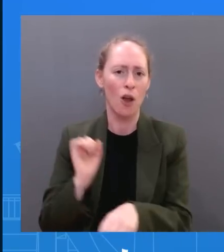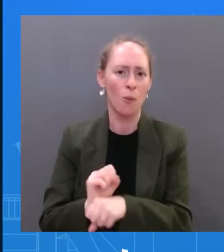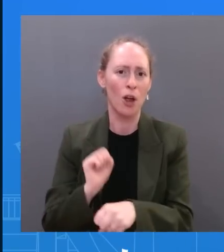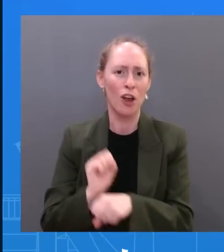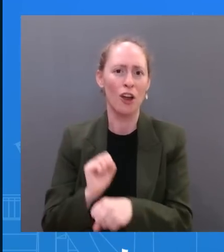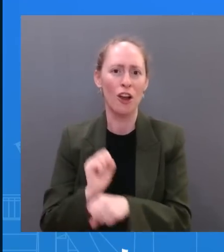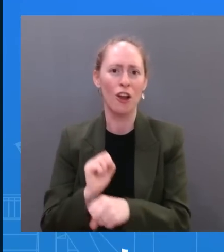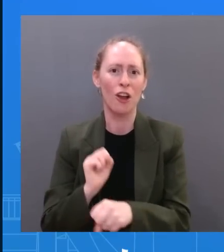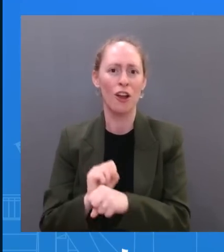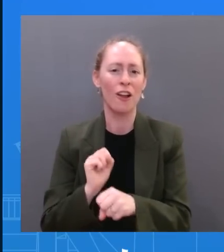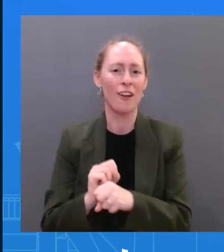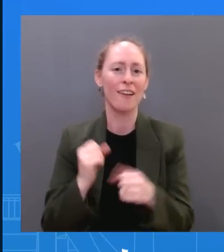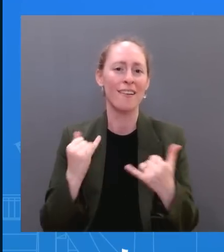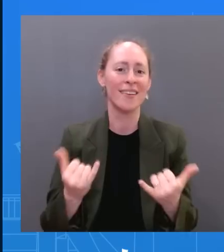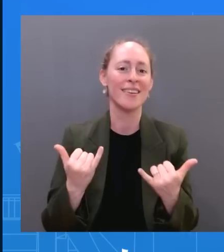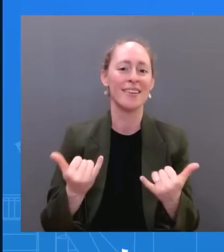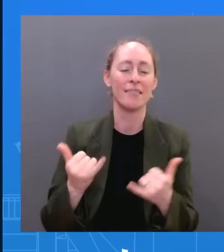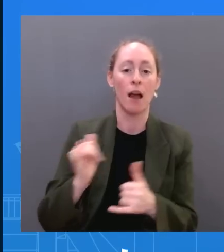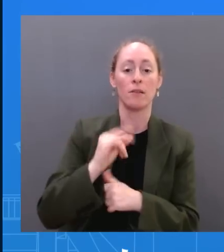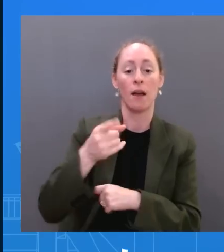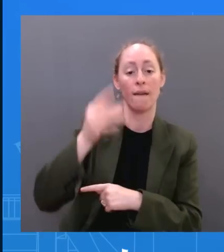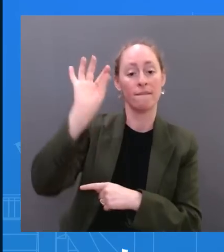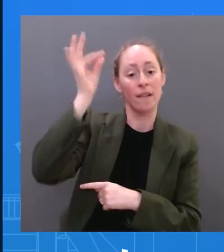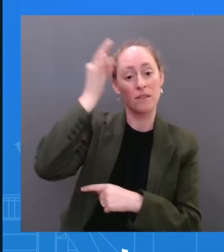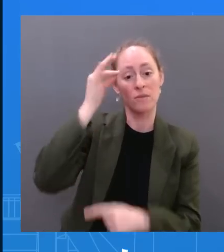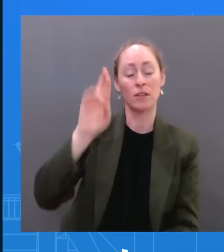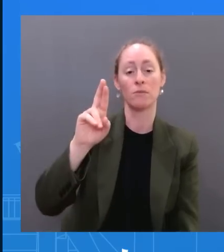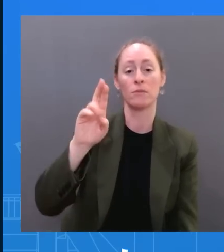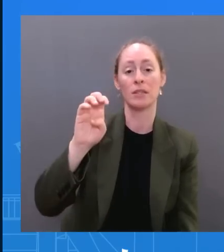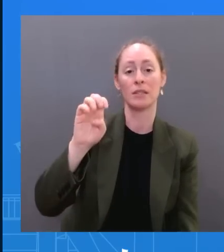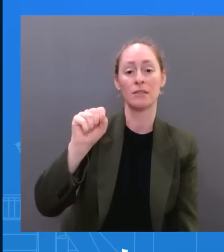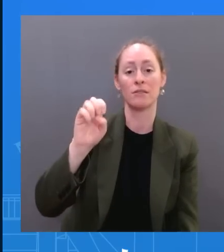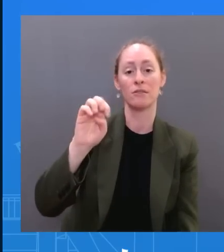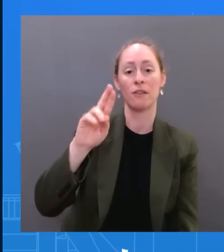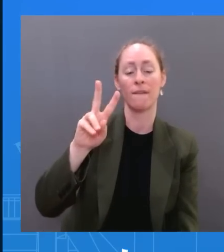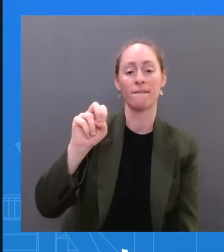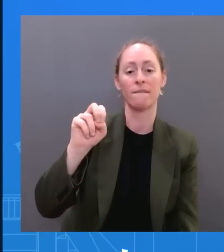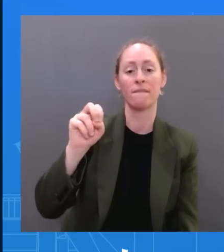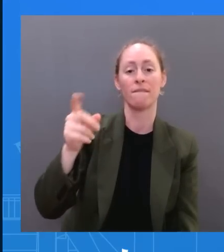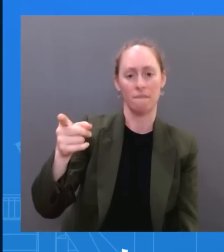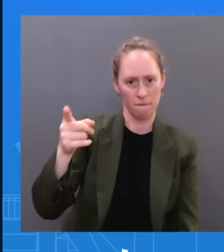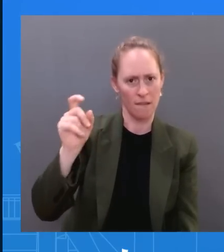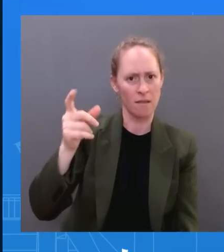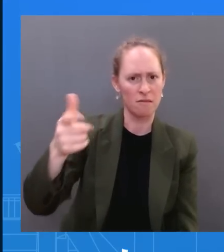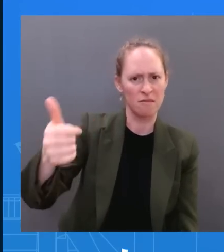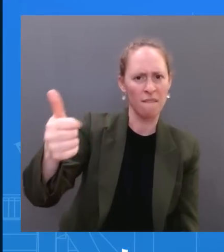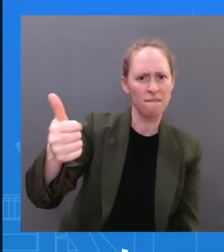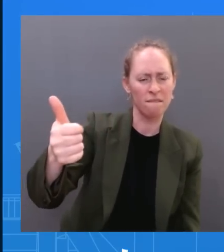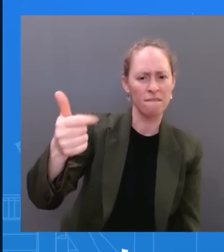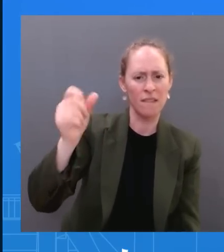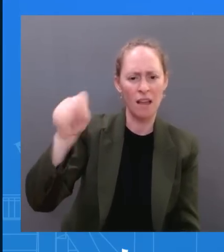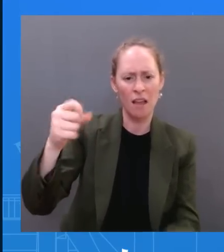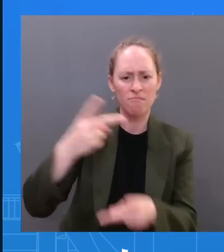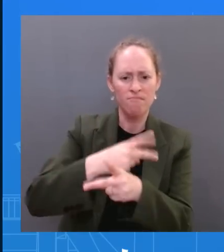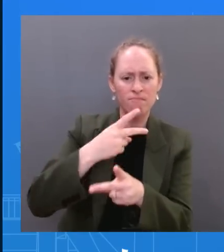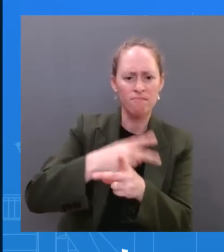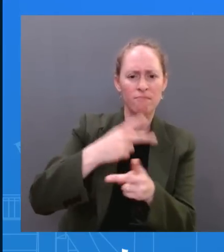They have the best monetary policy to do that. But, again, this is what the President is going to be focused on. We're not going to pay attention to polls.